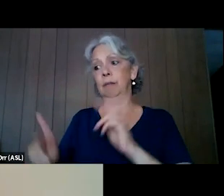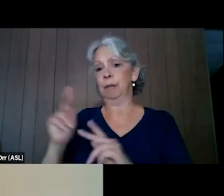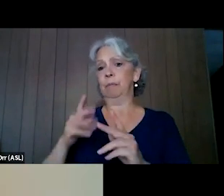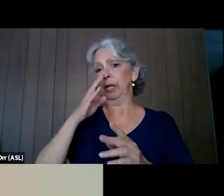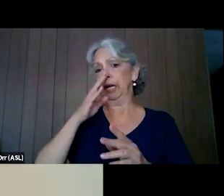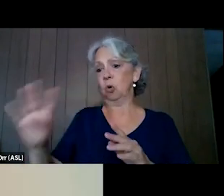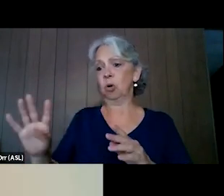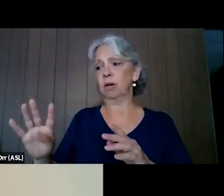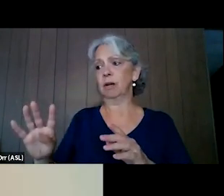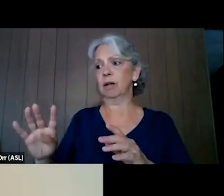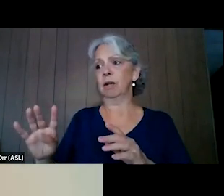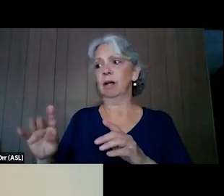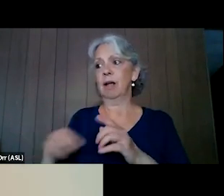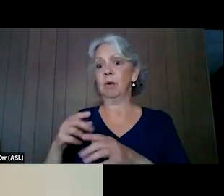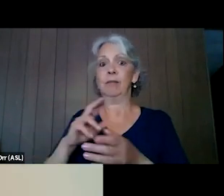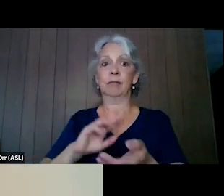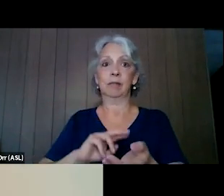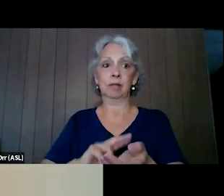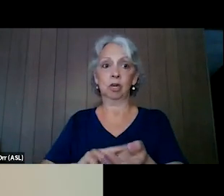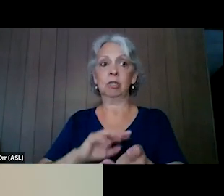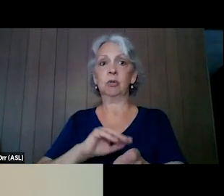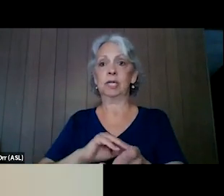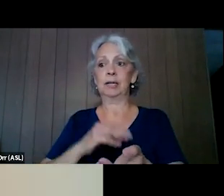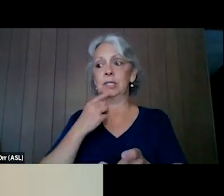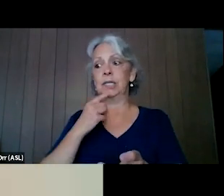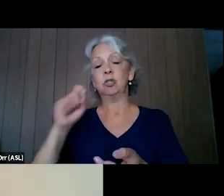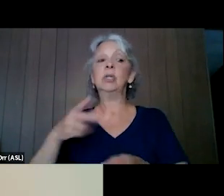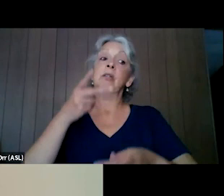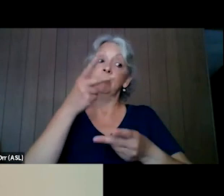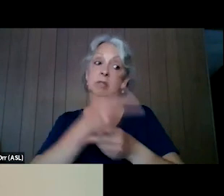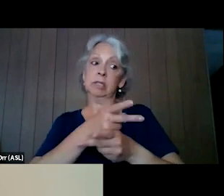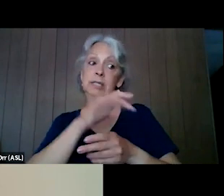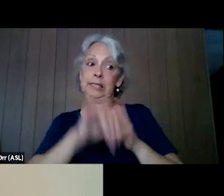and they hear this news, they have to stay, but they're not gonna be treated for their withdrawal symptoms.